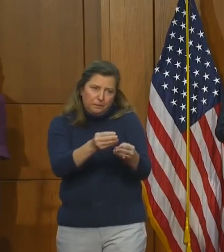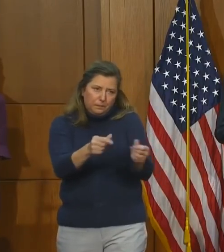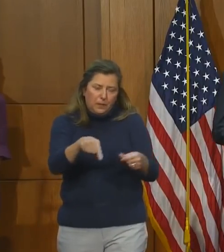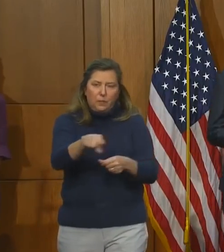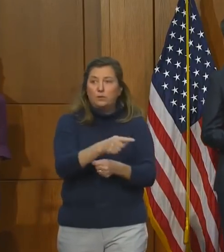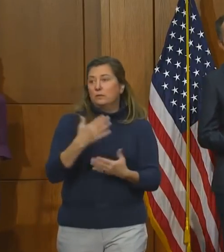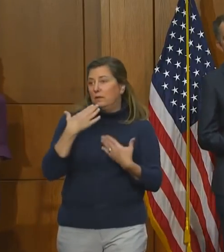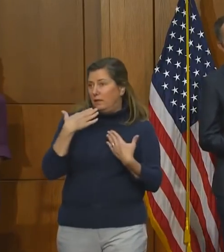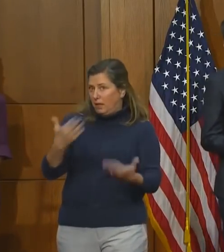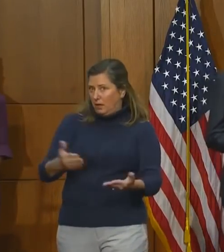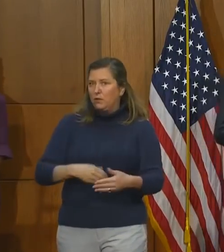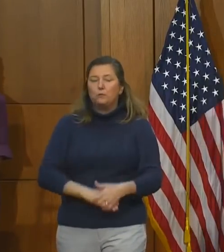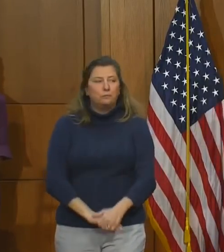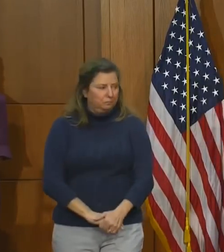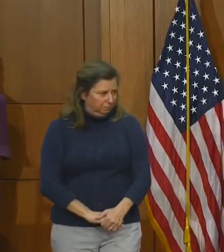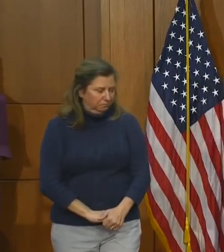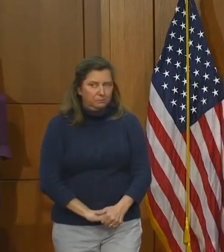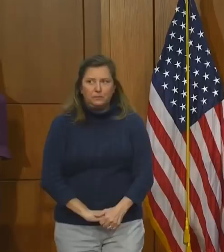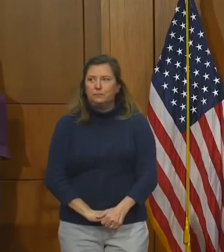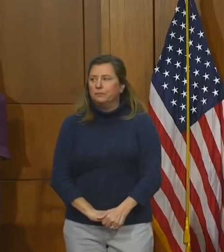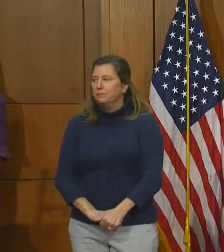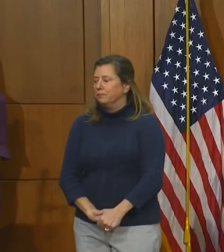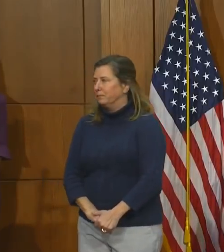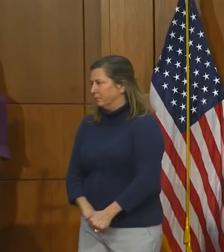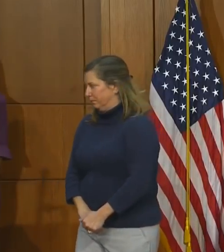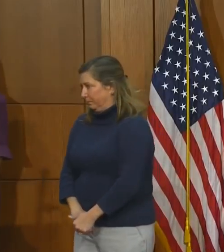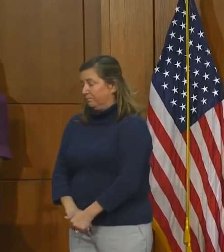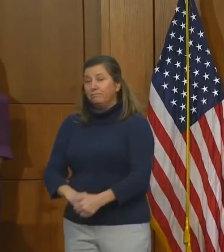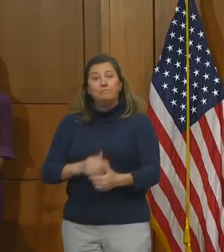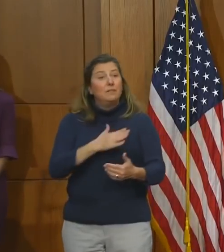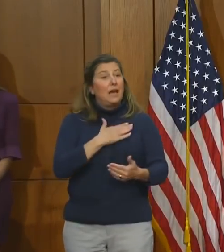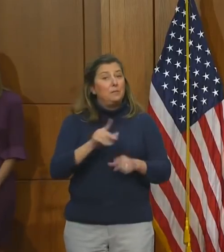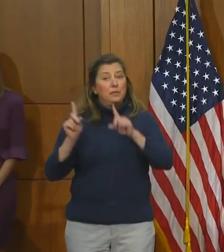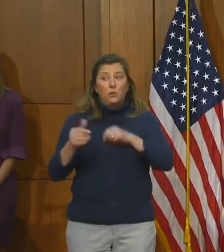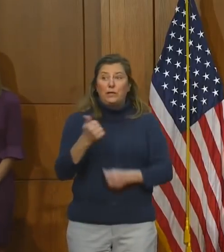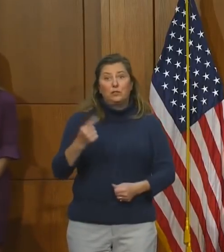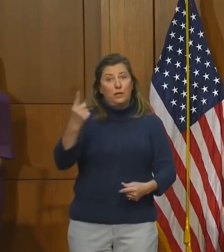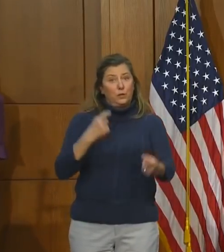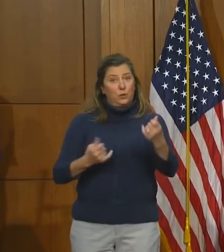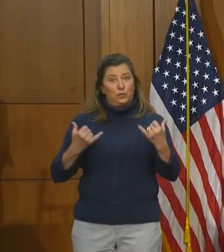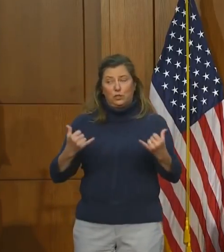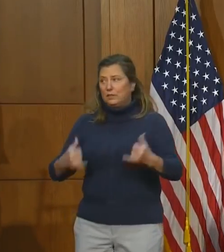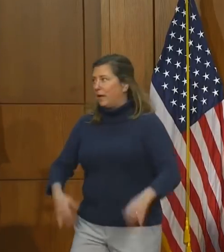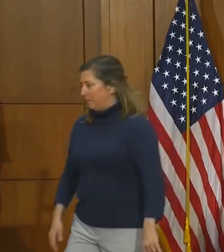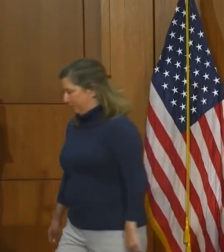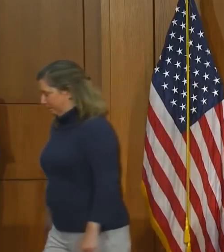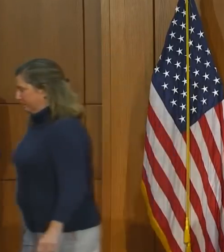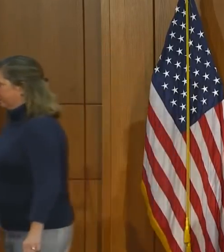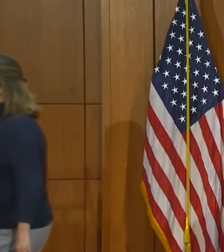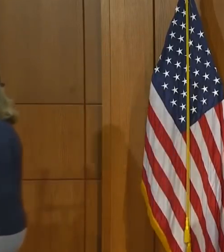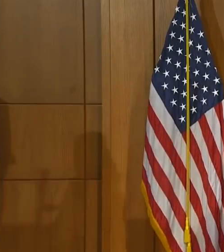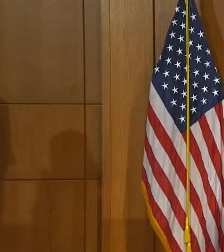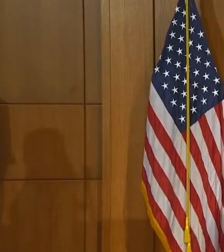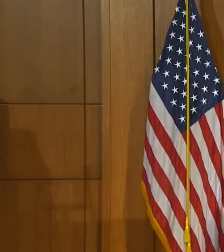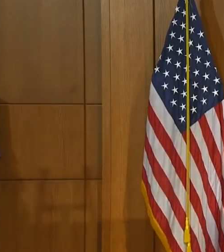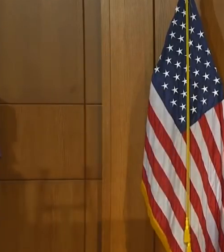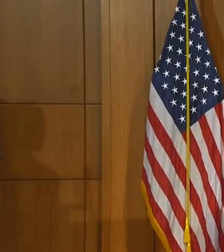THROUGH- DEPLOYING NATIONAL GUARD OTHER RESOURCES TO STAY ON TOP OF THOSE OUTBREAKS THANK